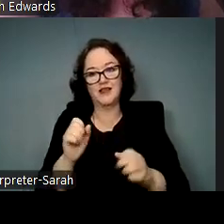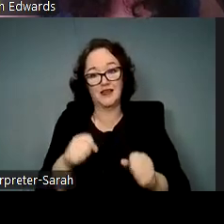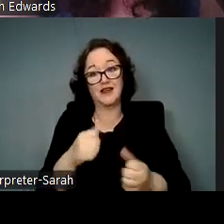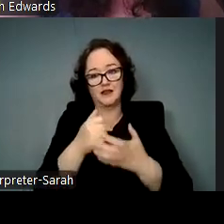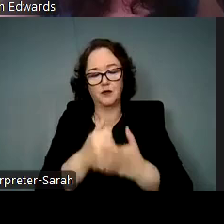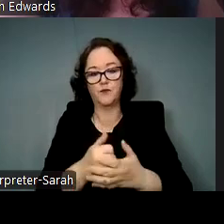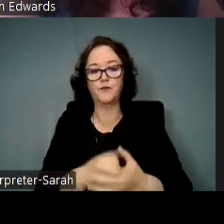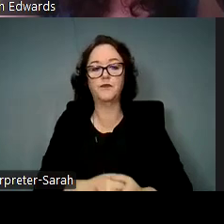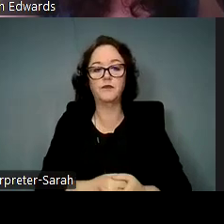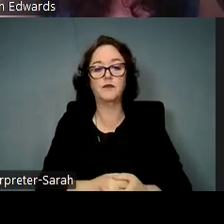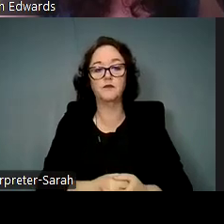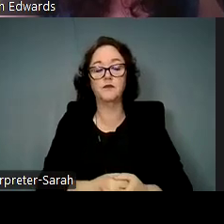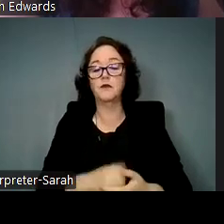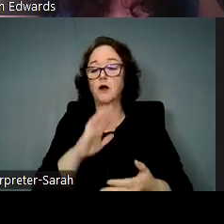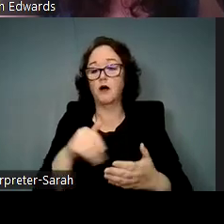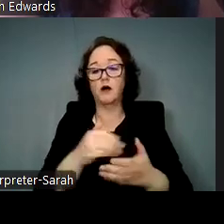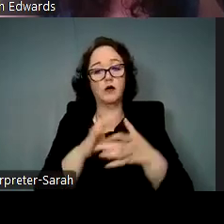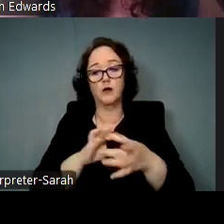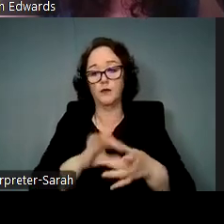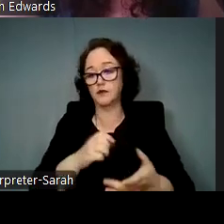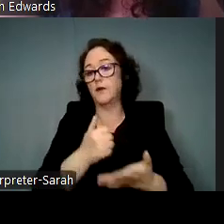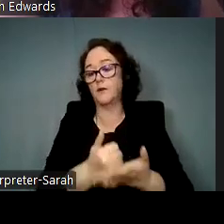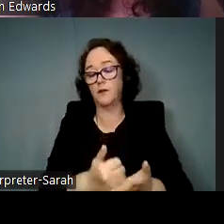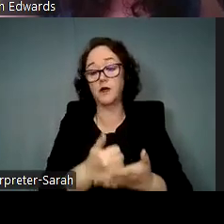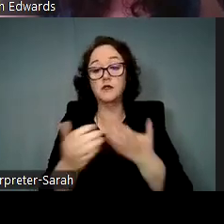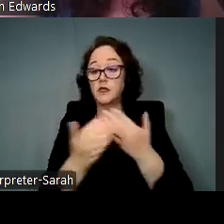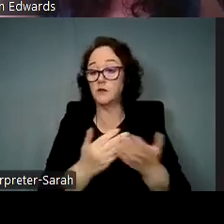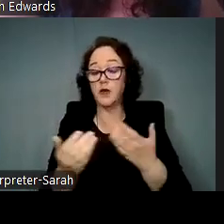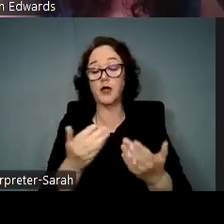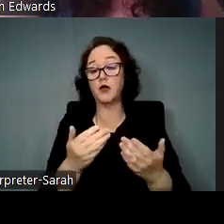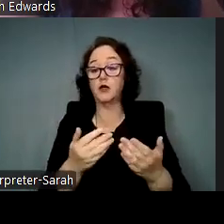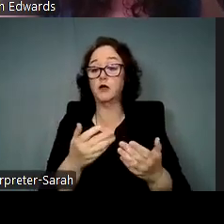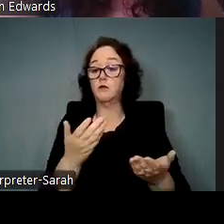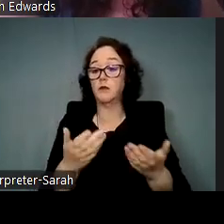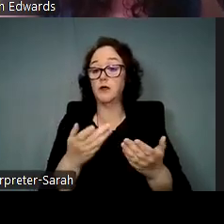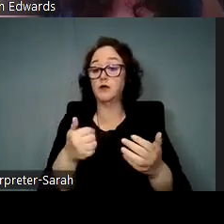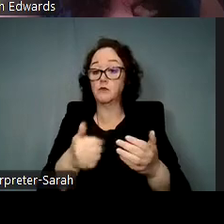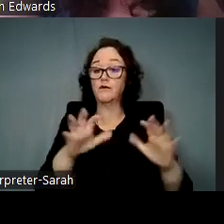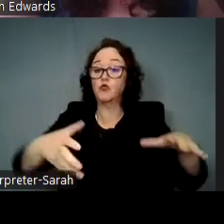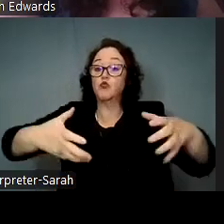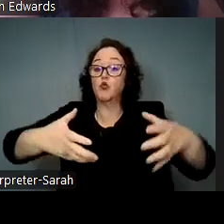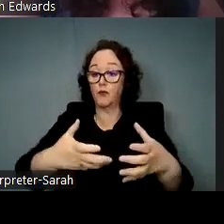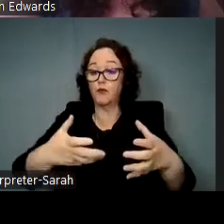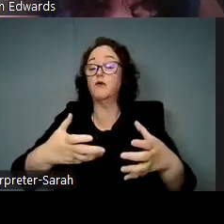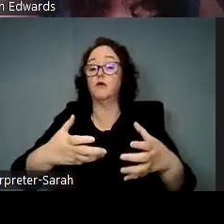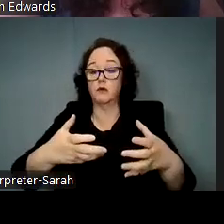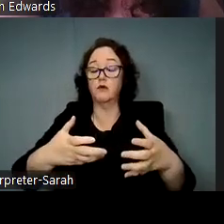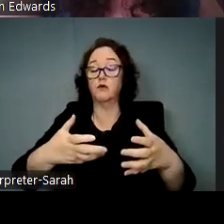doesn't really matter if you comment as a group. So for example, if you all get together and create a letter that's a